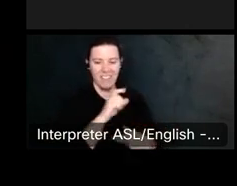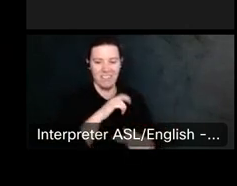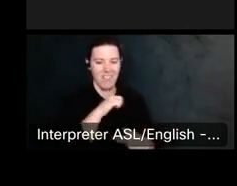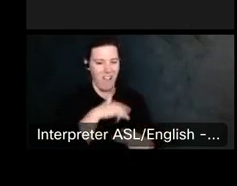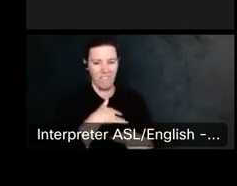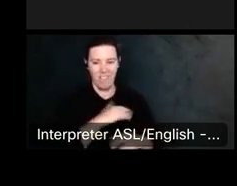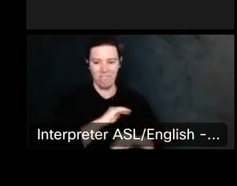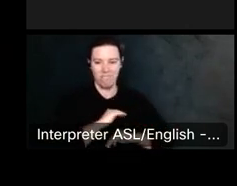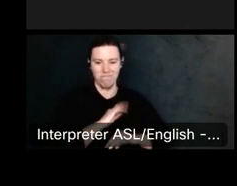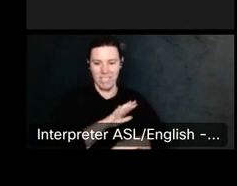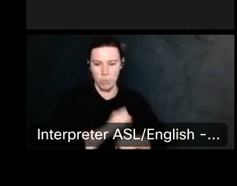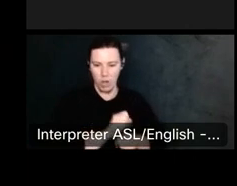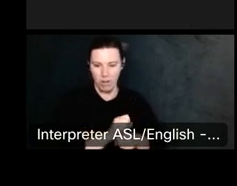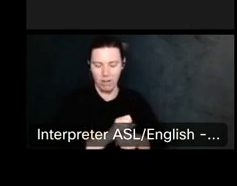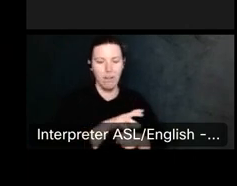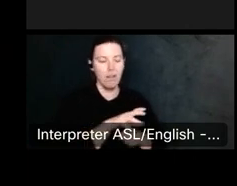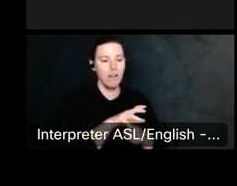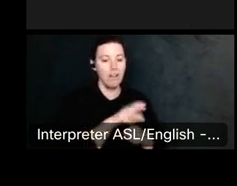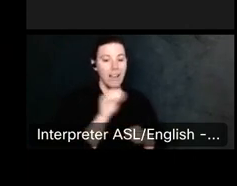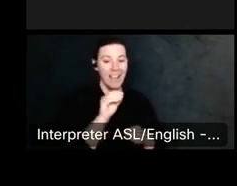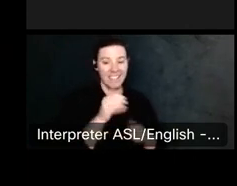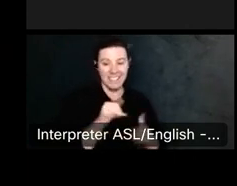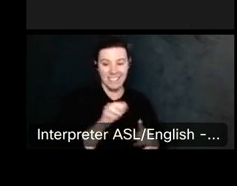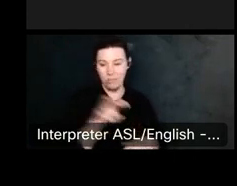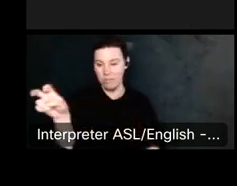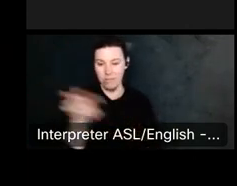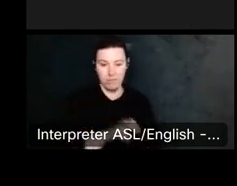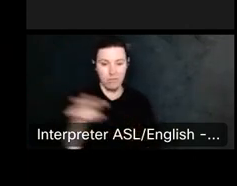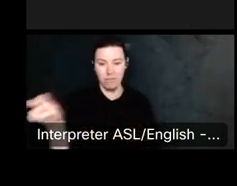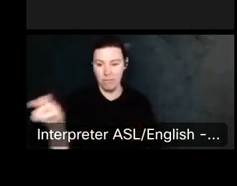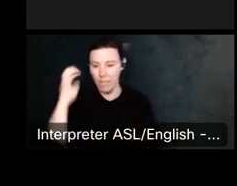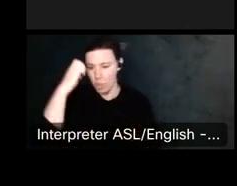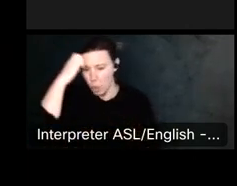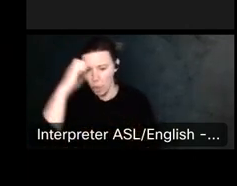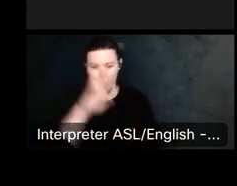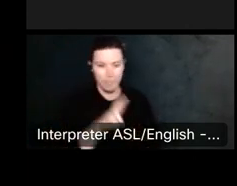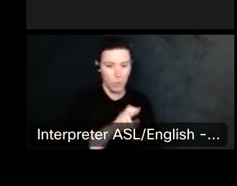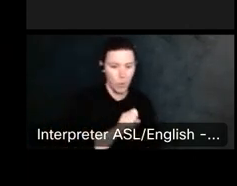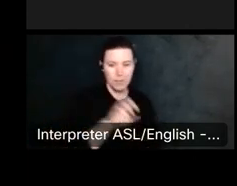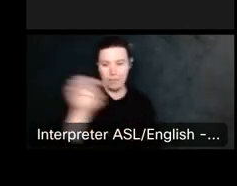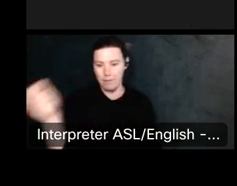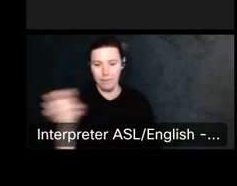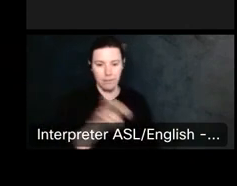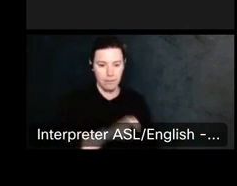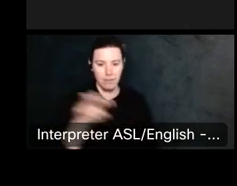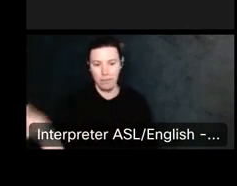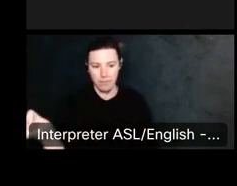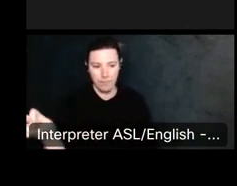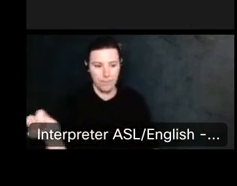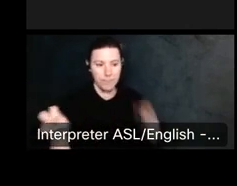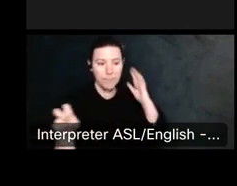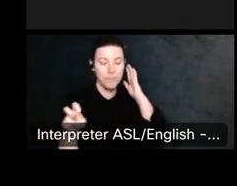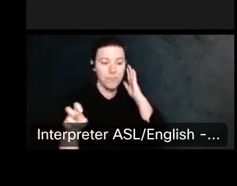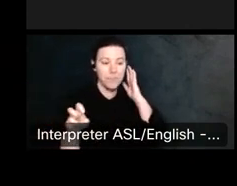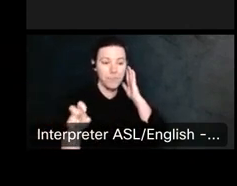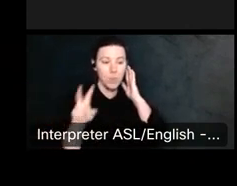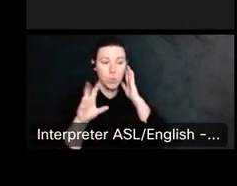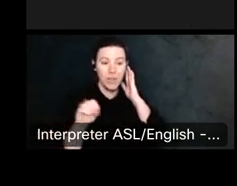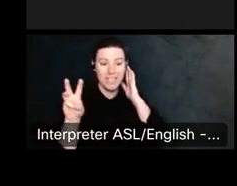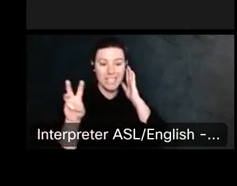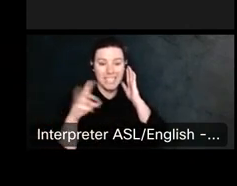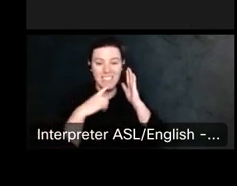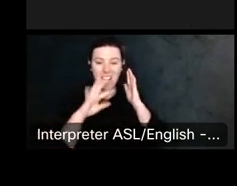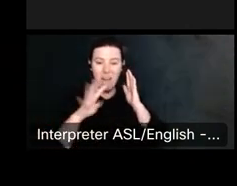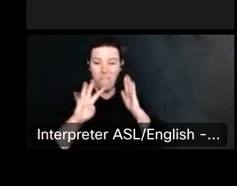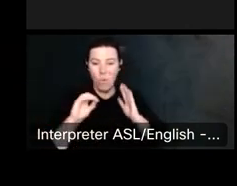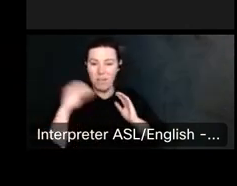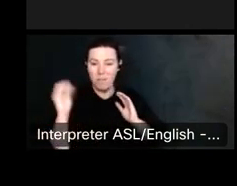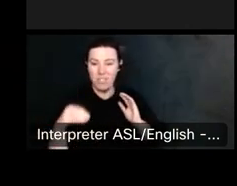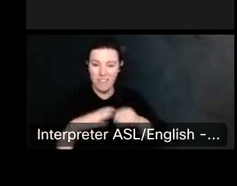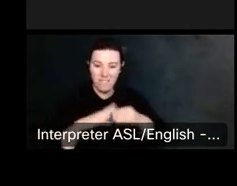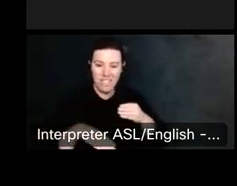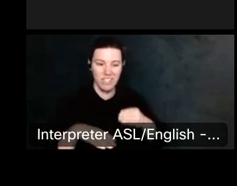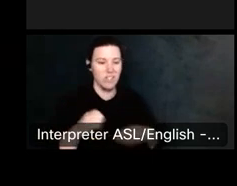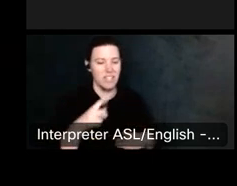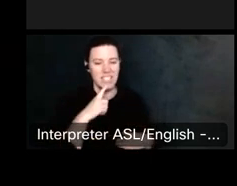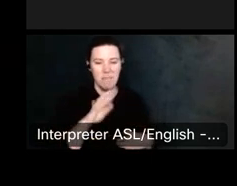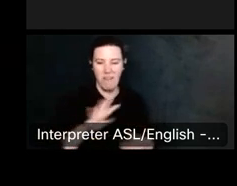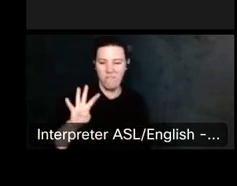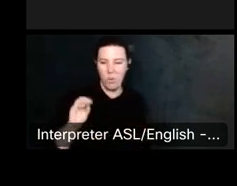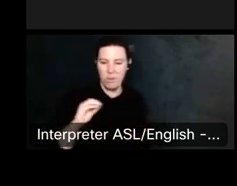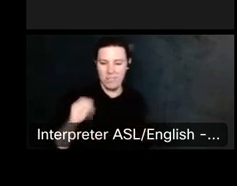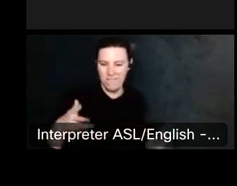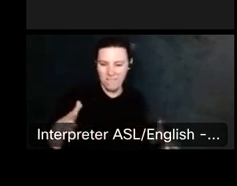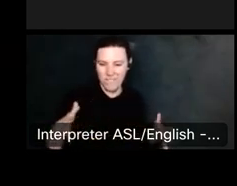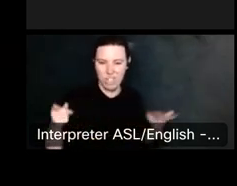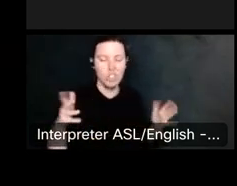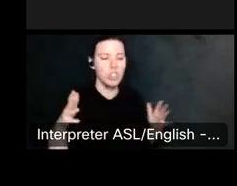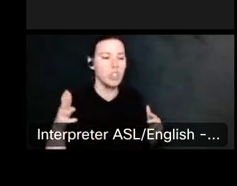In December of 2006, he left for the holidays and about he estimated that about 40% of the project was completed by mid January. 2007 the tensions that escalated the museum staff, continued to work on the project, but they weren't really sure. And the artist had not returned.